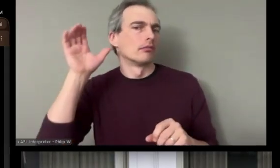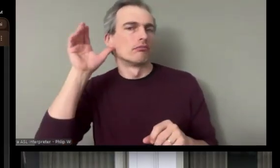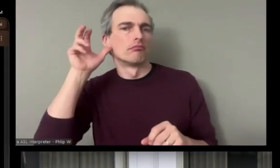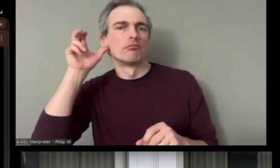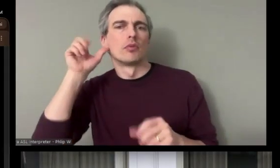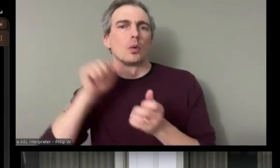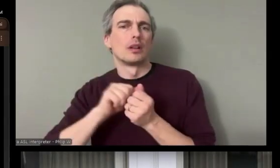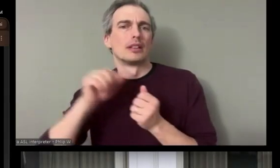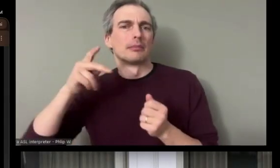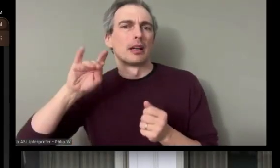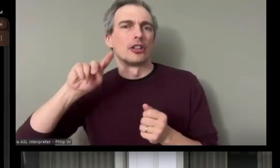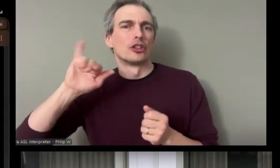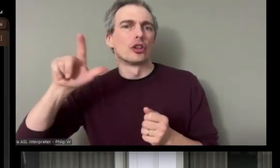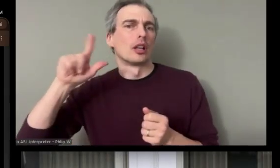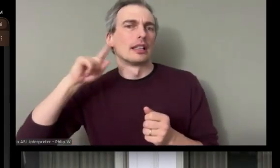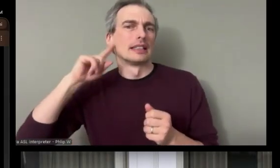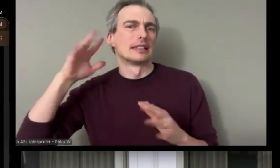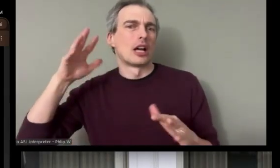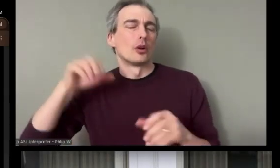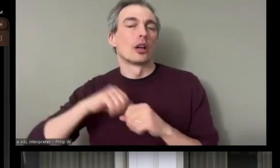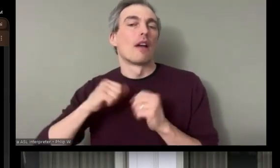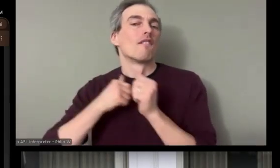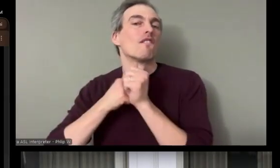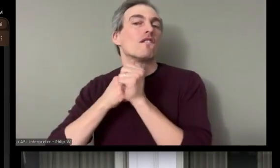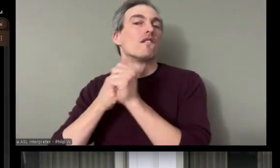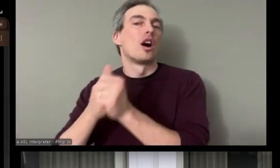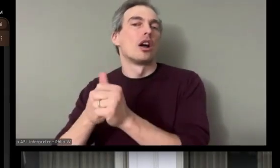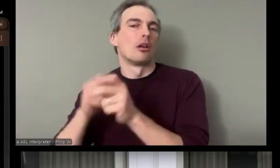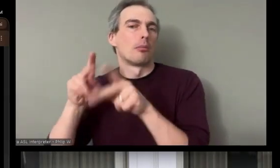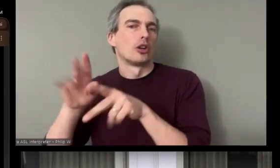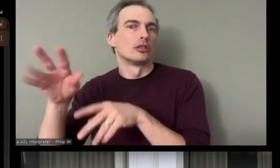But now having sound effects to know... Oh, you're on the cat vote or you're